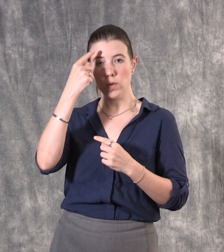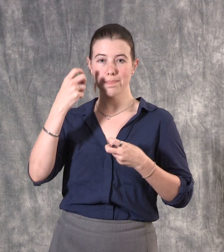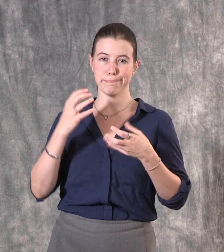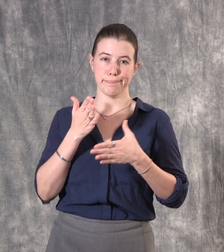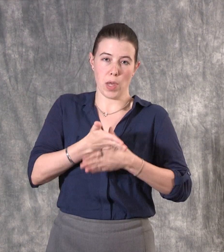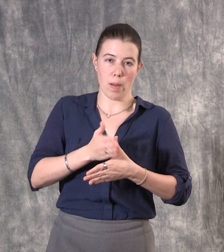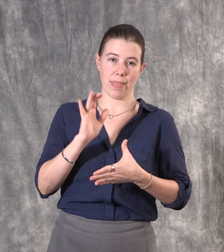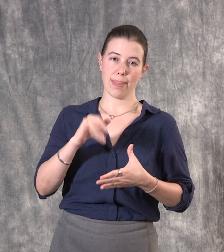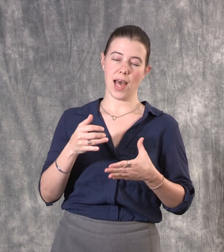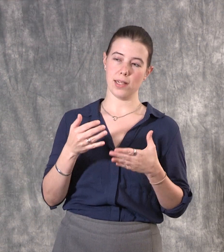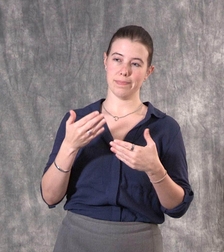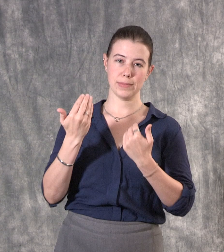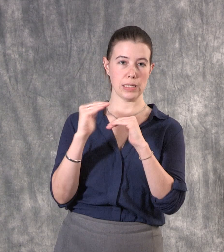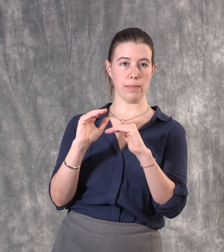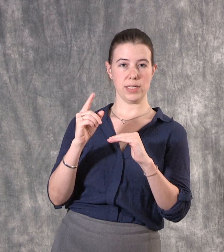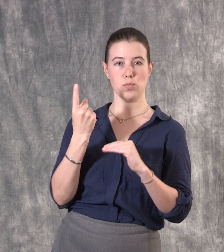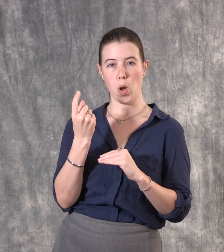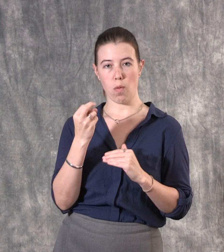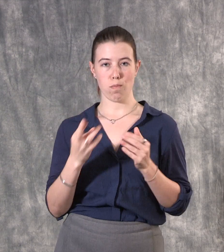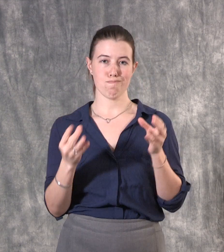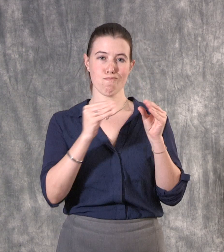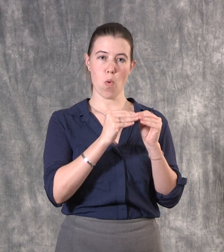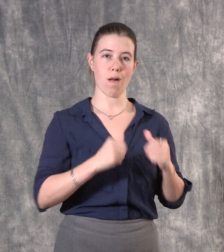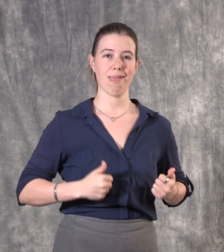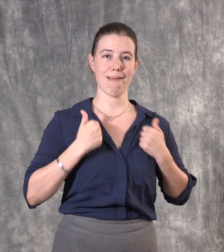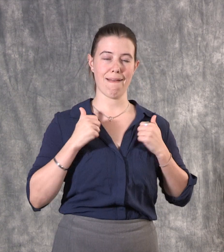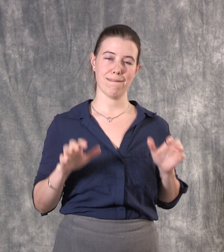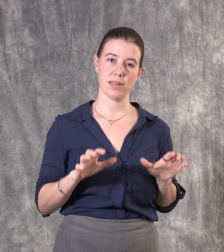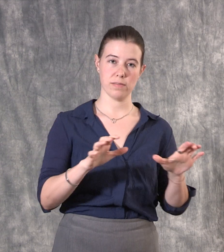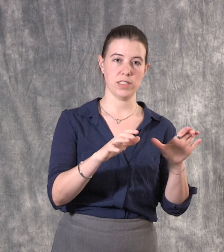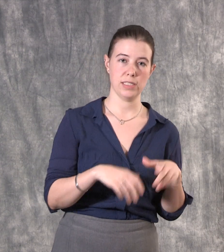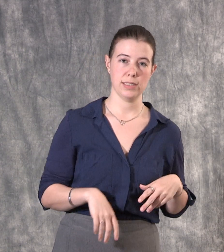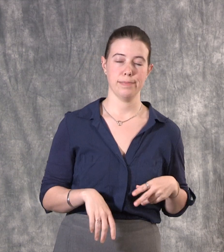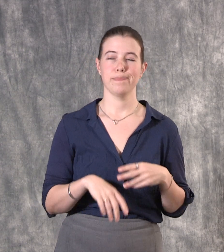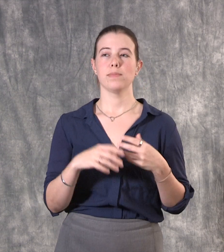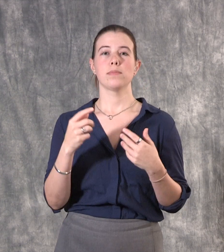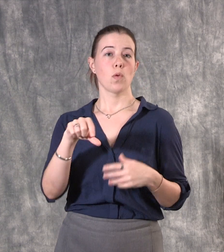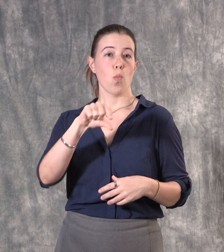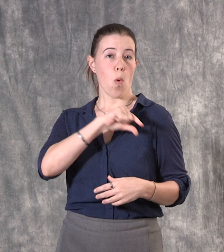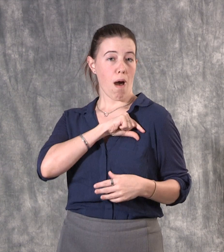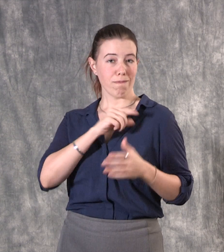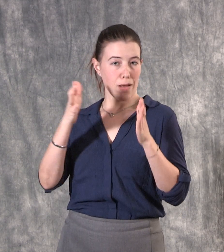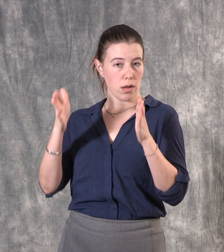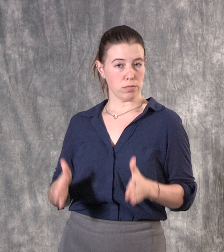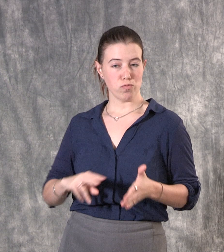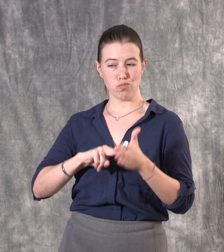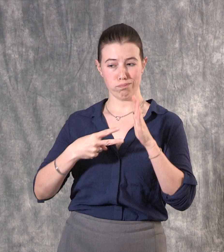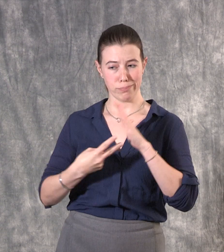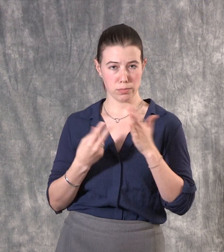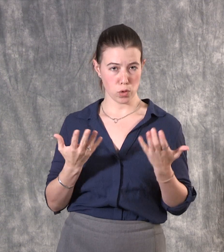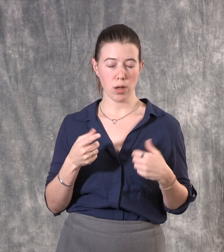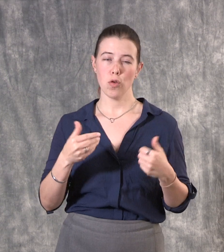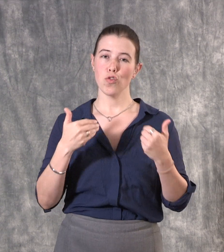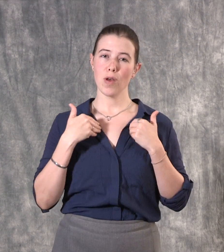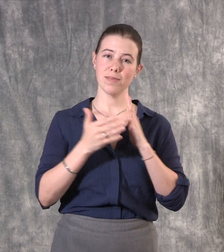impairment that limits one or more life activities. Qualified individual means